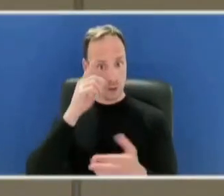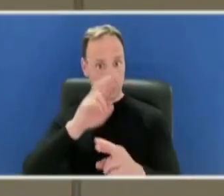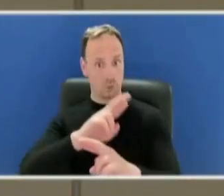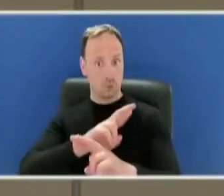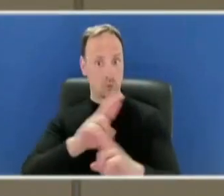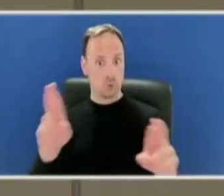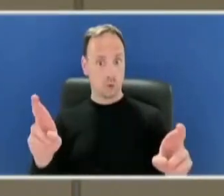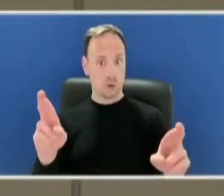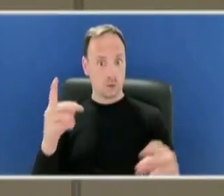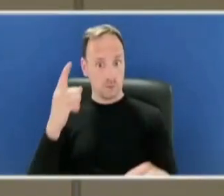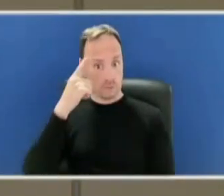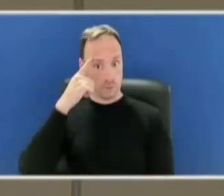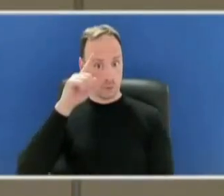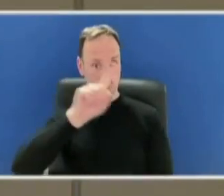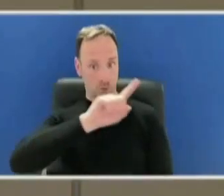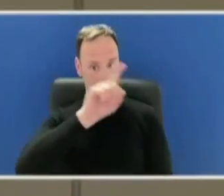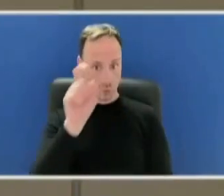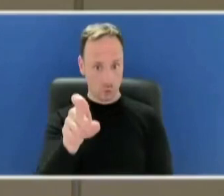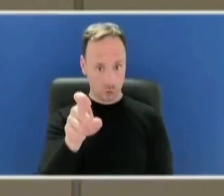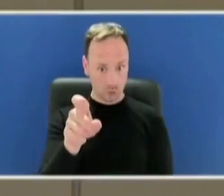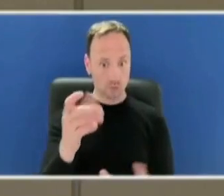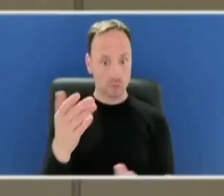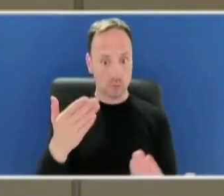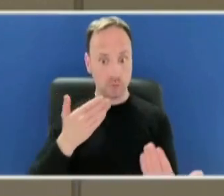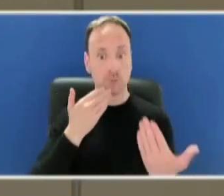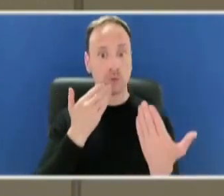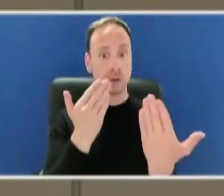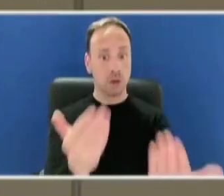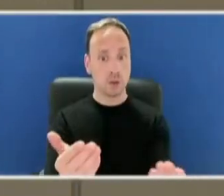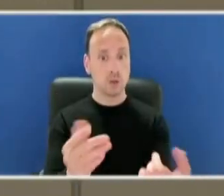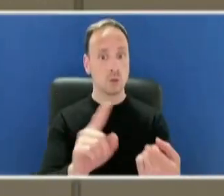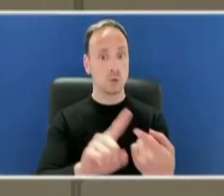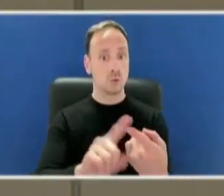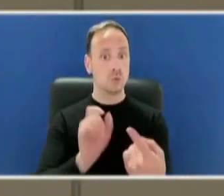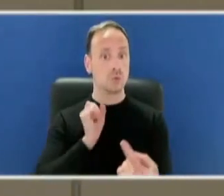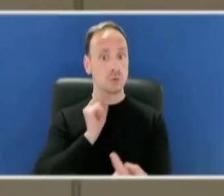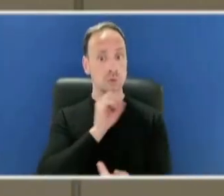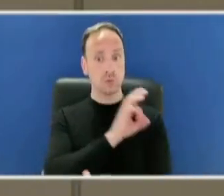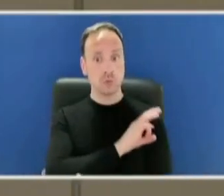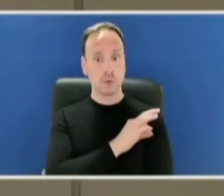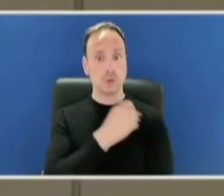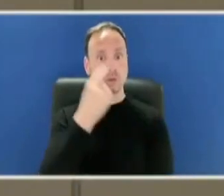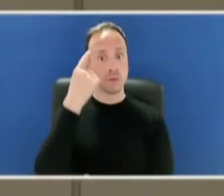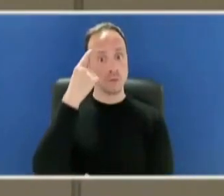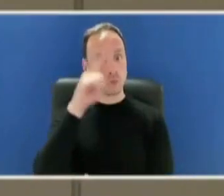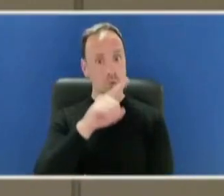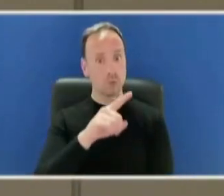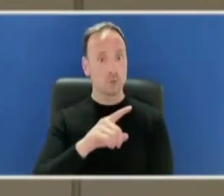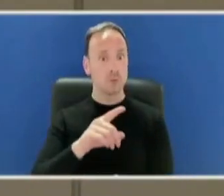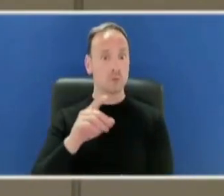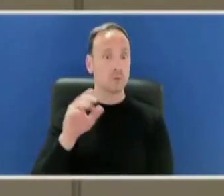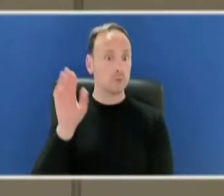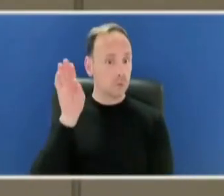and yes thank you to staff for entertaining um our many questions even late